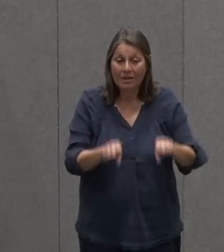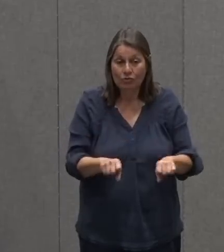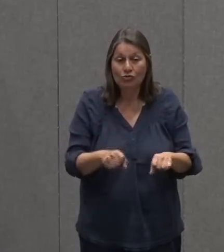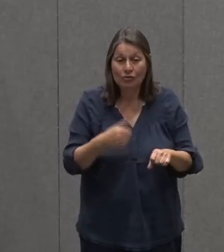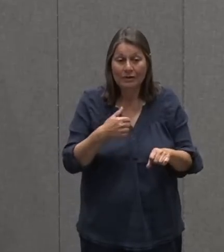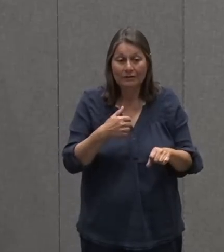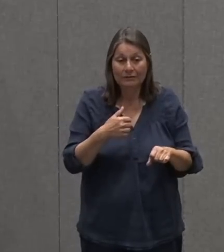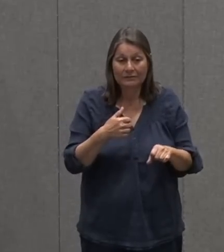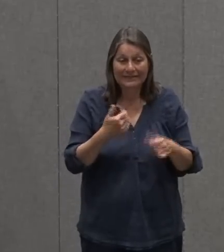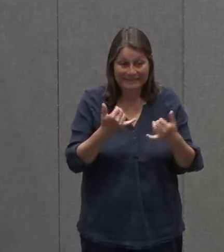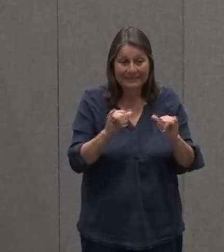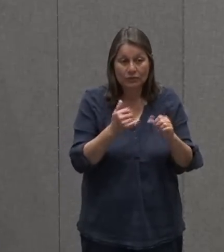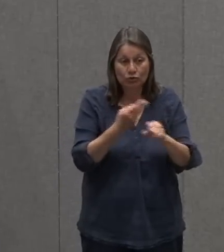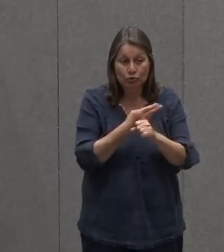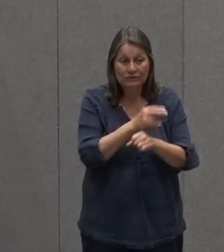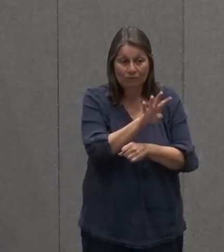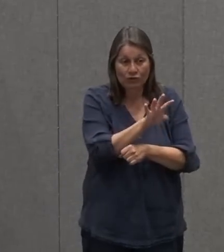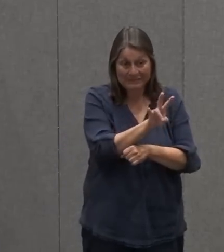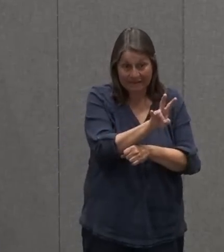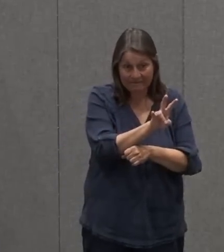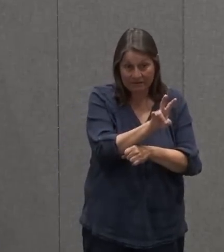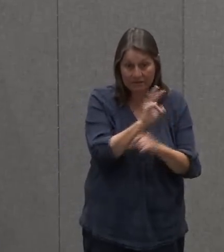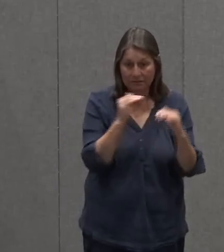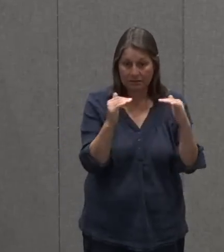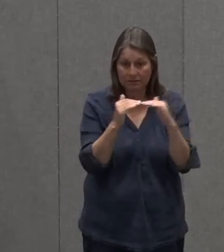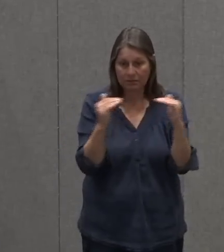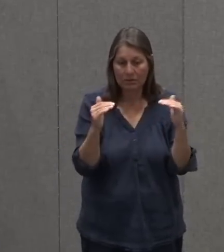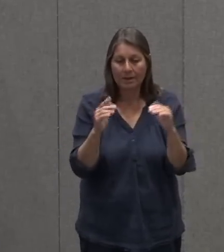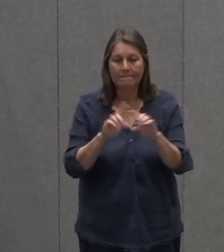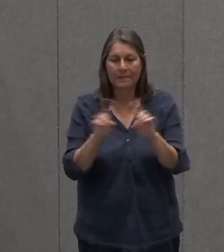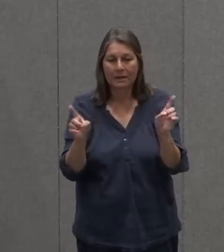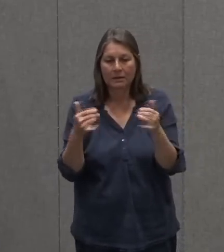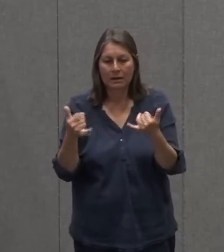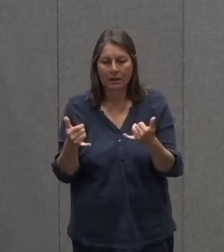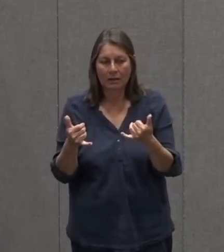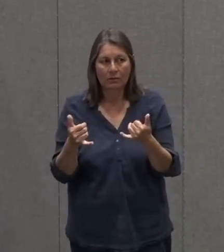but instead of this time, maybe I did 32 and 15.